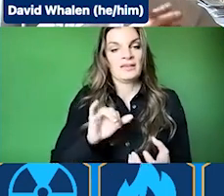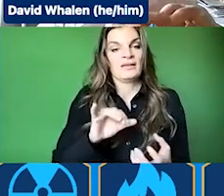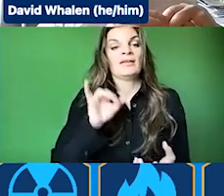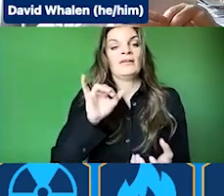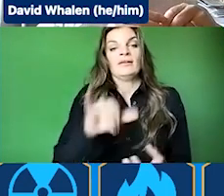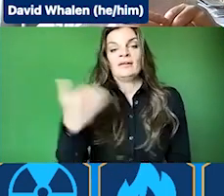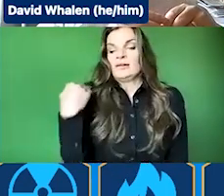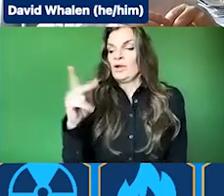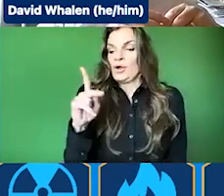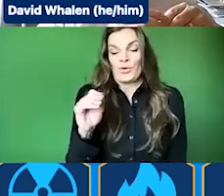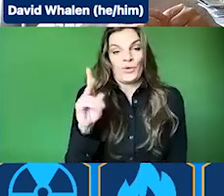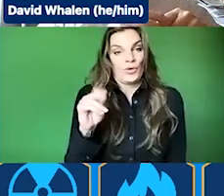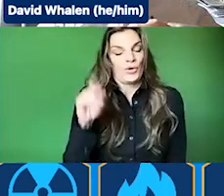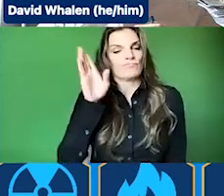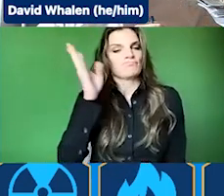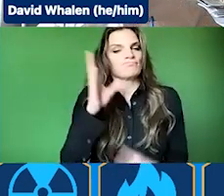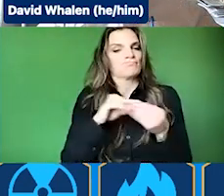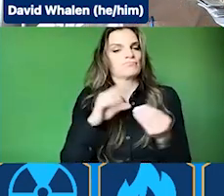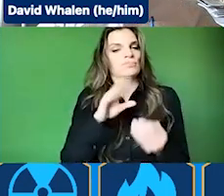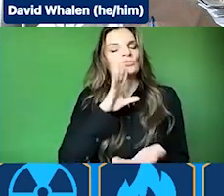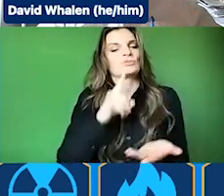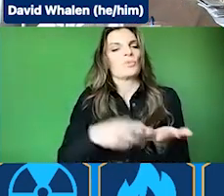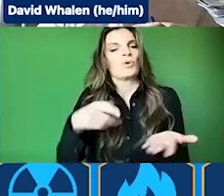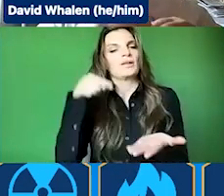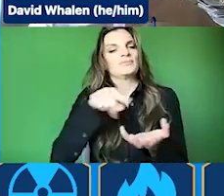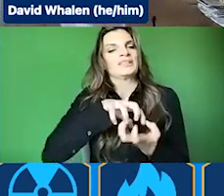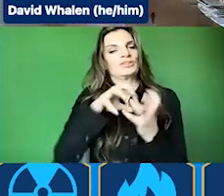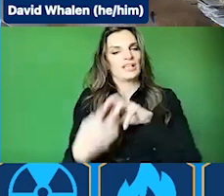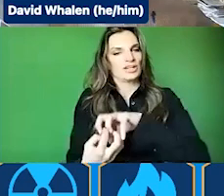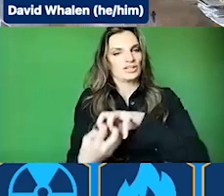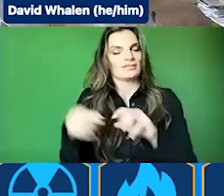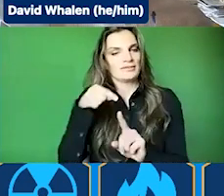speaker Koko he had talked about intersectionality. What is on this page is an